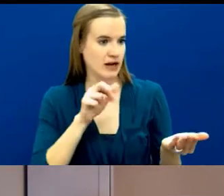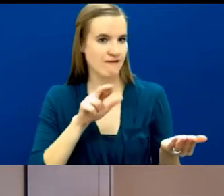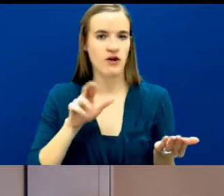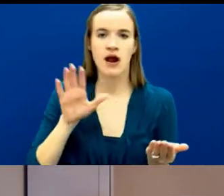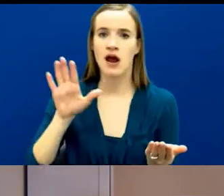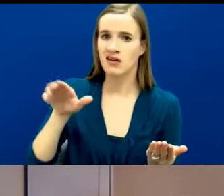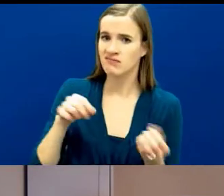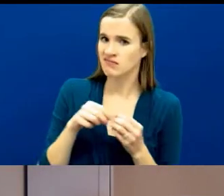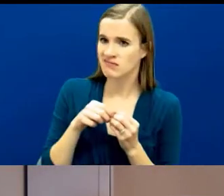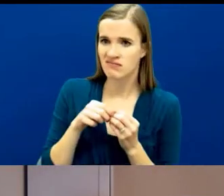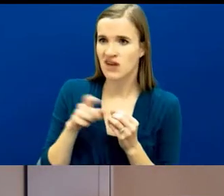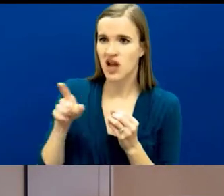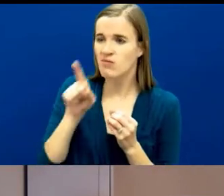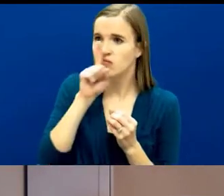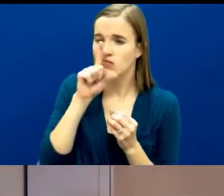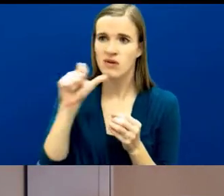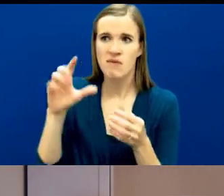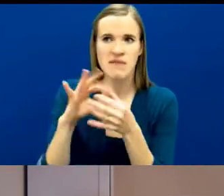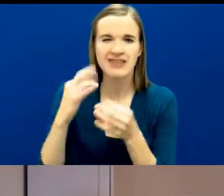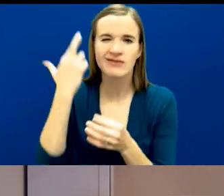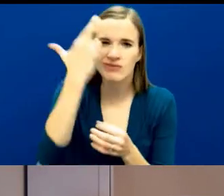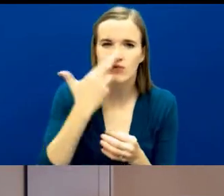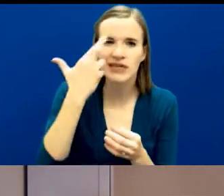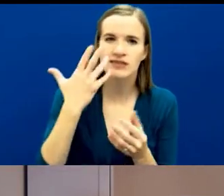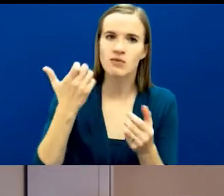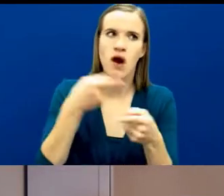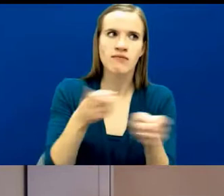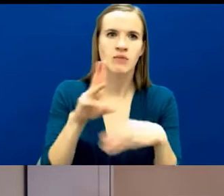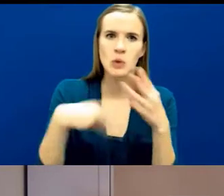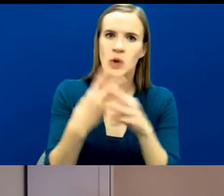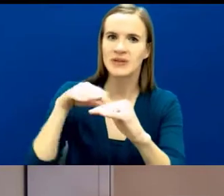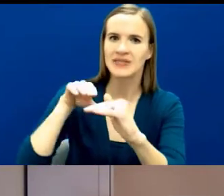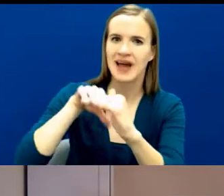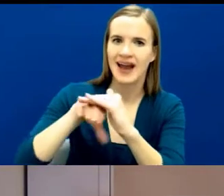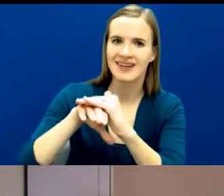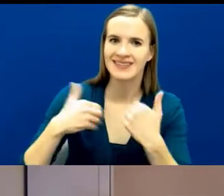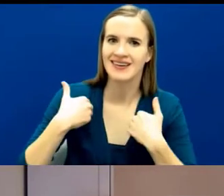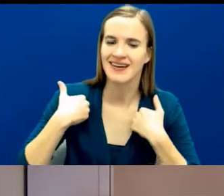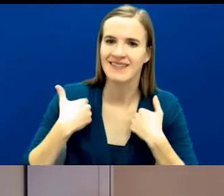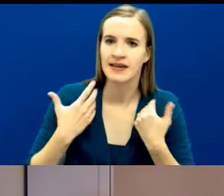reason for the accessibility, you know, you show like a elevator panel that just